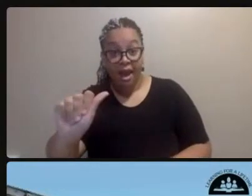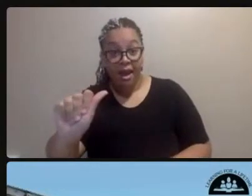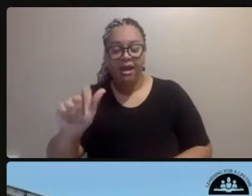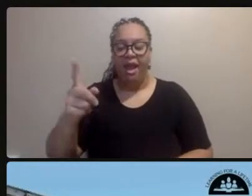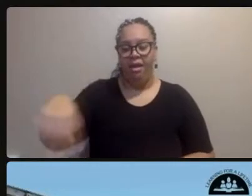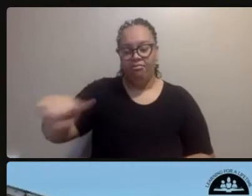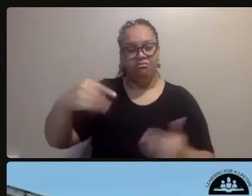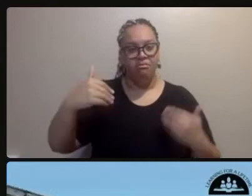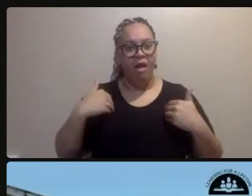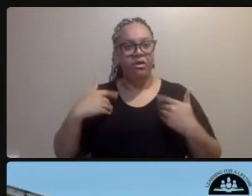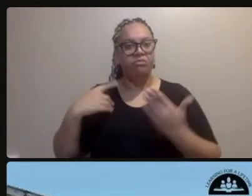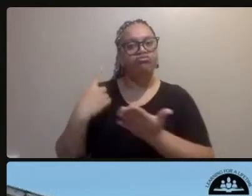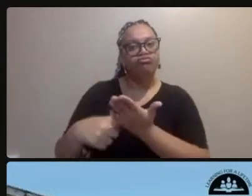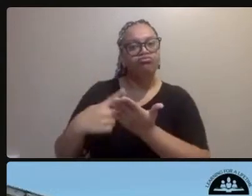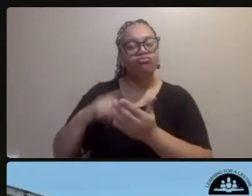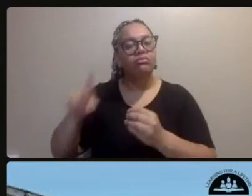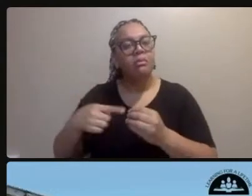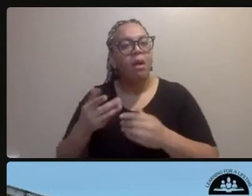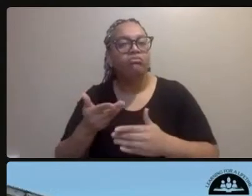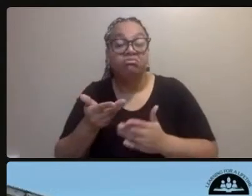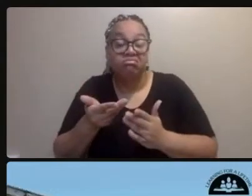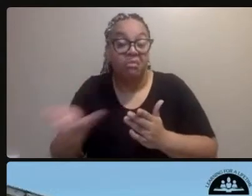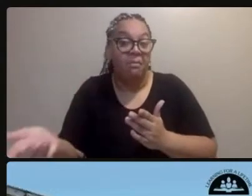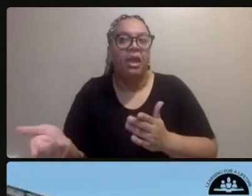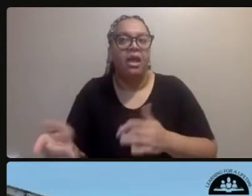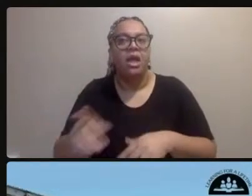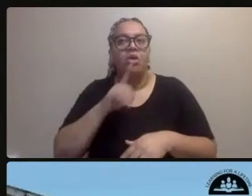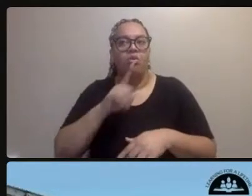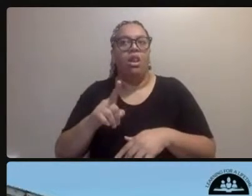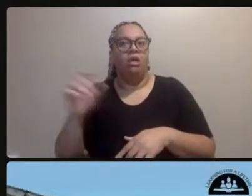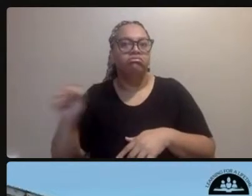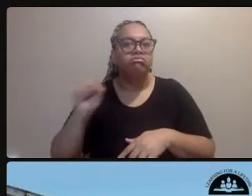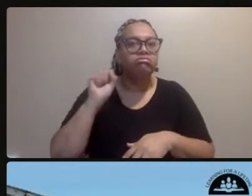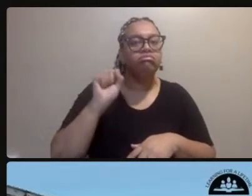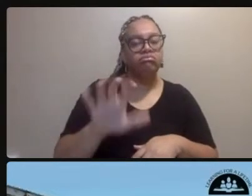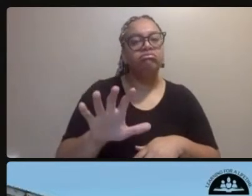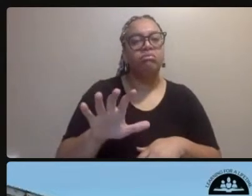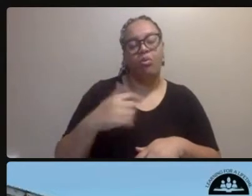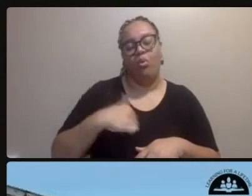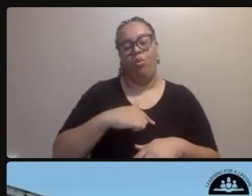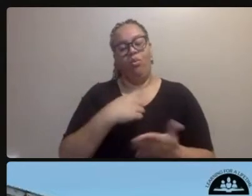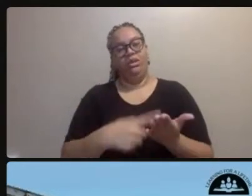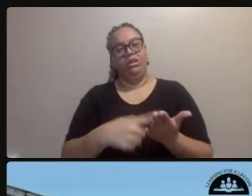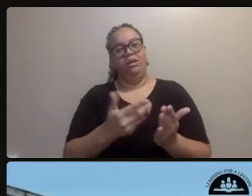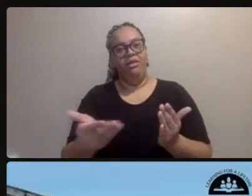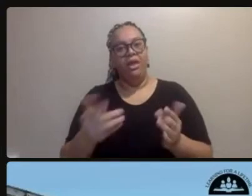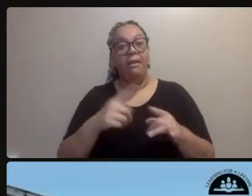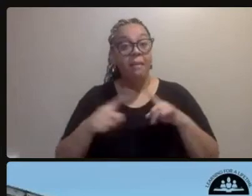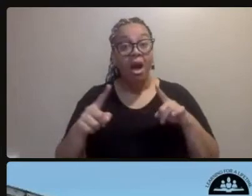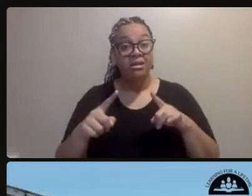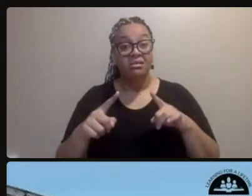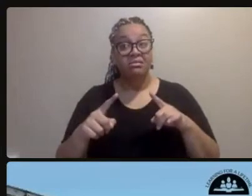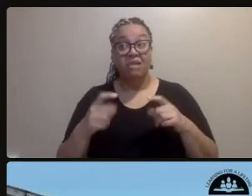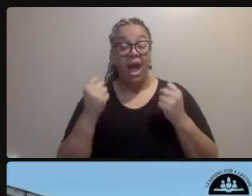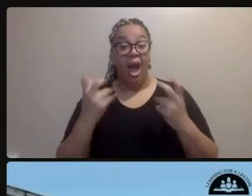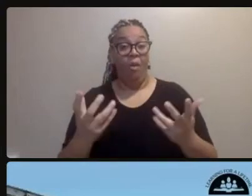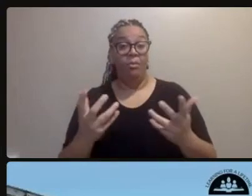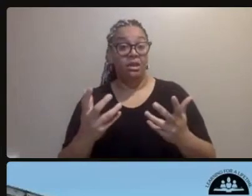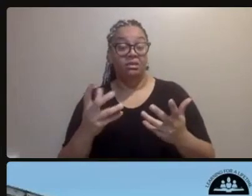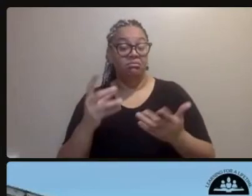EXAMPLE IS MY WIFE'S PART OF ME BE CLEAR LIKE PTA AND THEY WERE